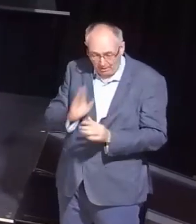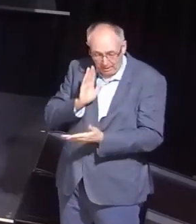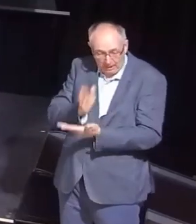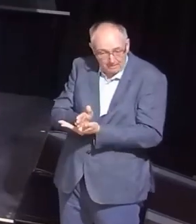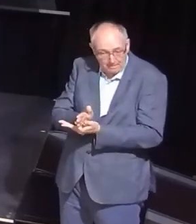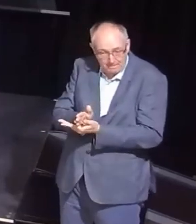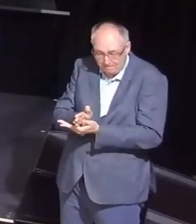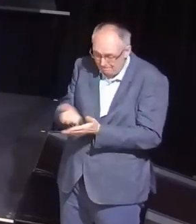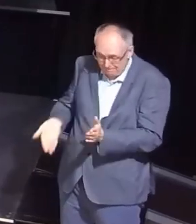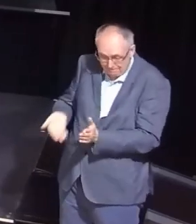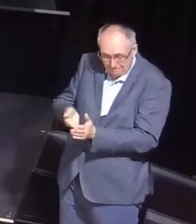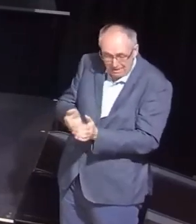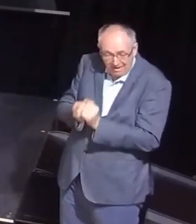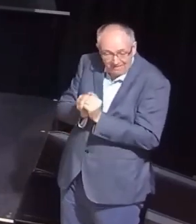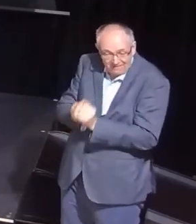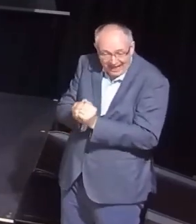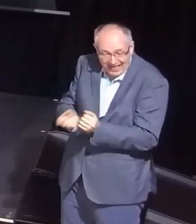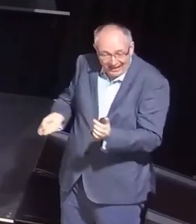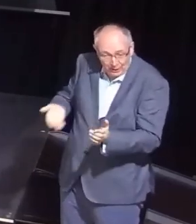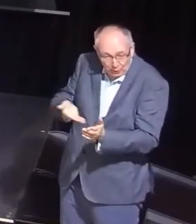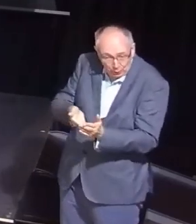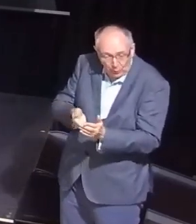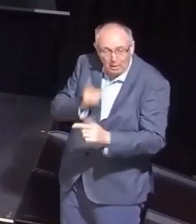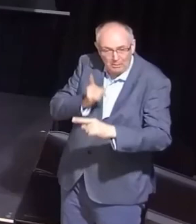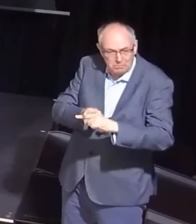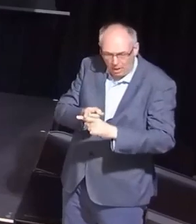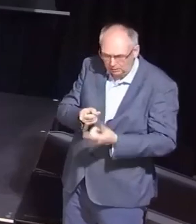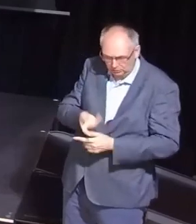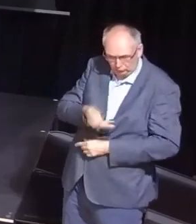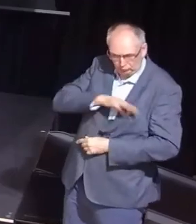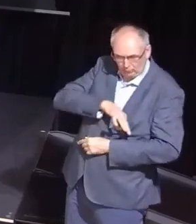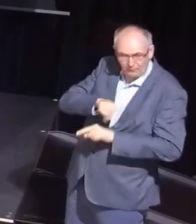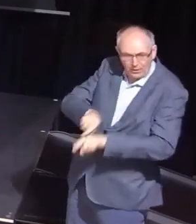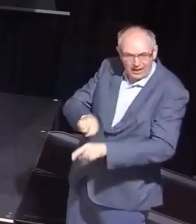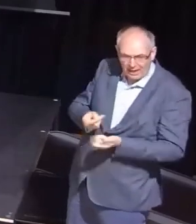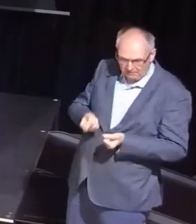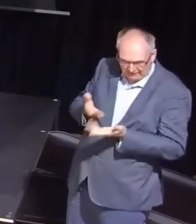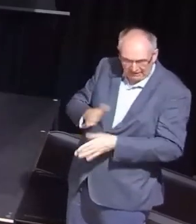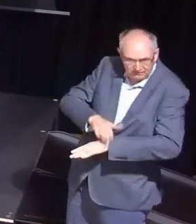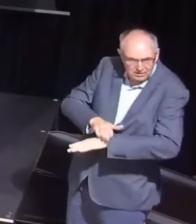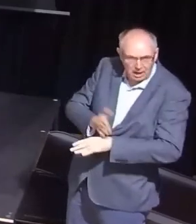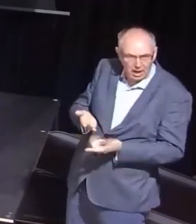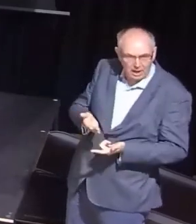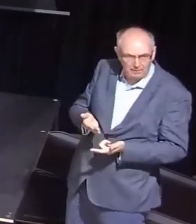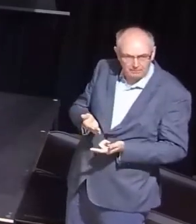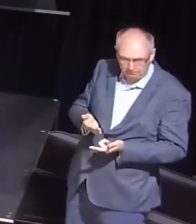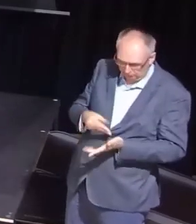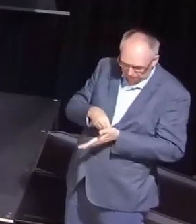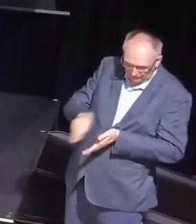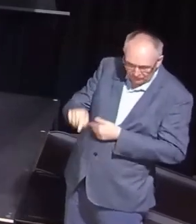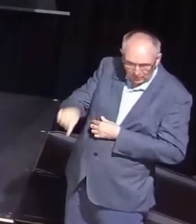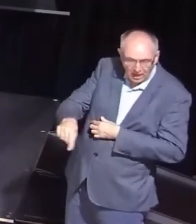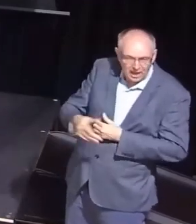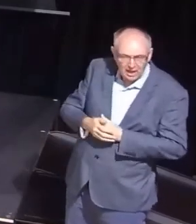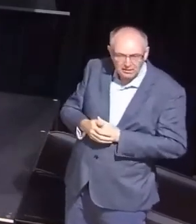but it also ensures that they're rewarded and given time available to work on those areas, because again, their managers have signed off,